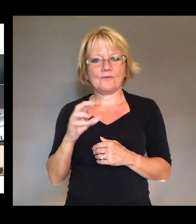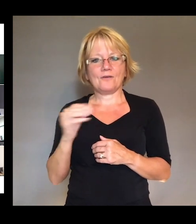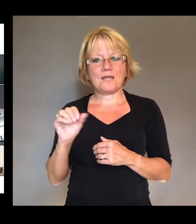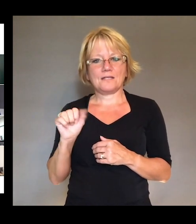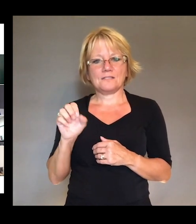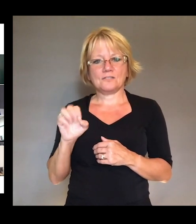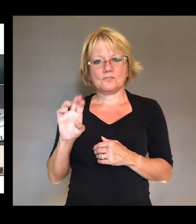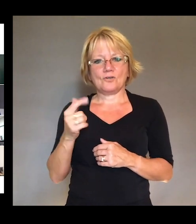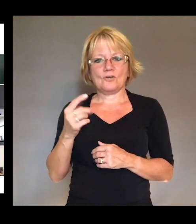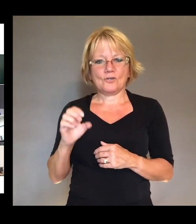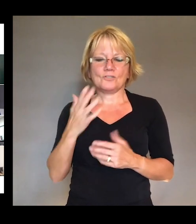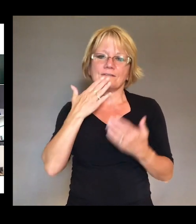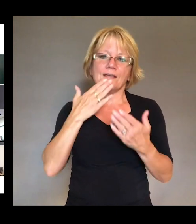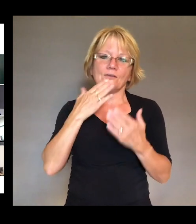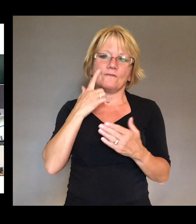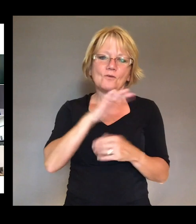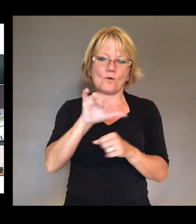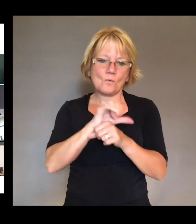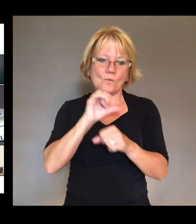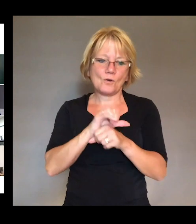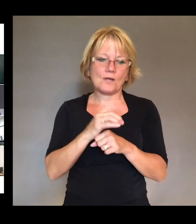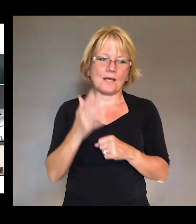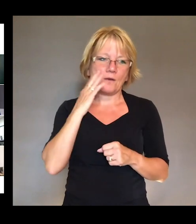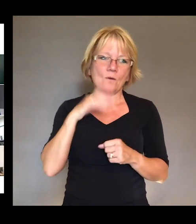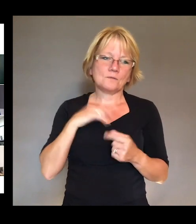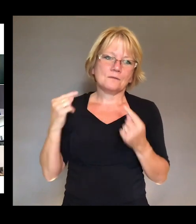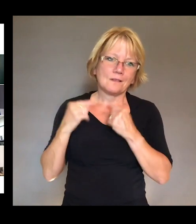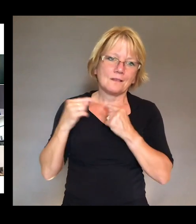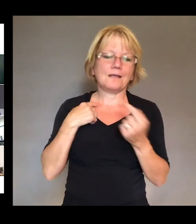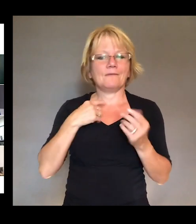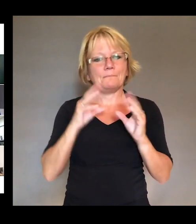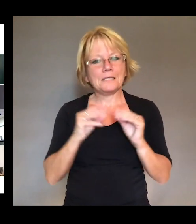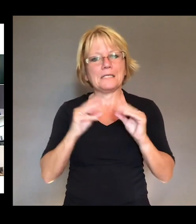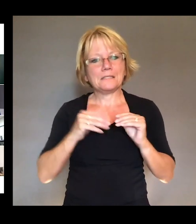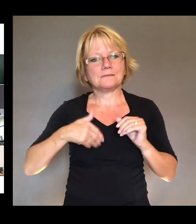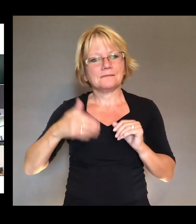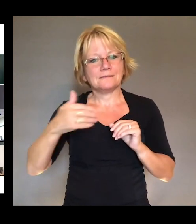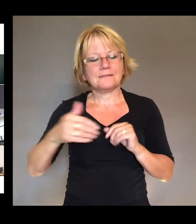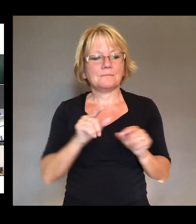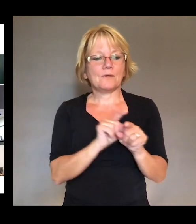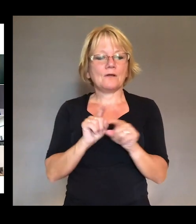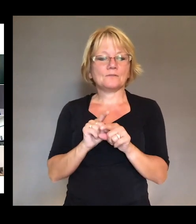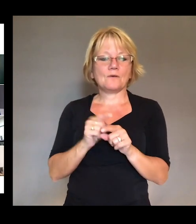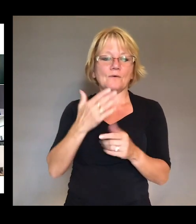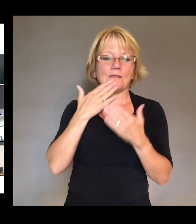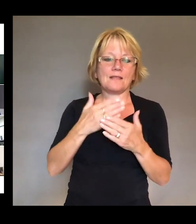and Serge for your work and doing this and meeting with me. I know it was pain in the butt having these meetings. And then I also would like to thank